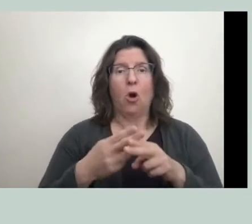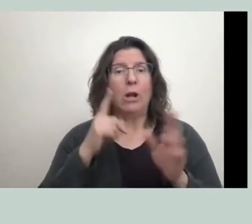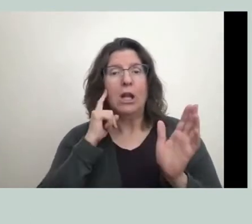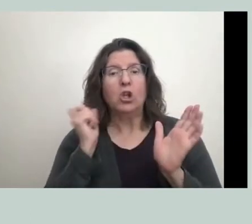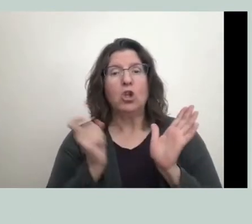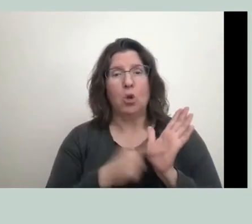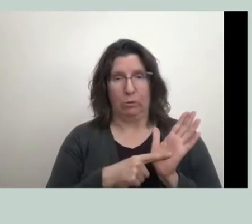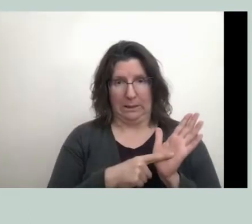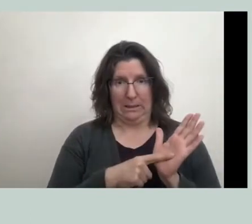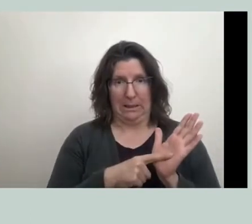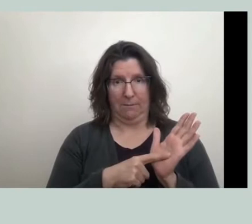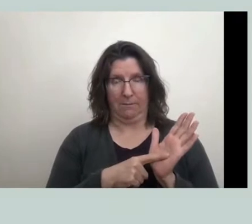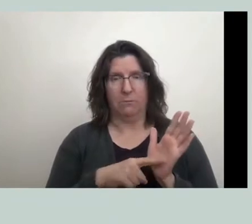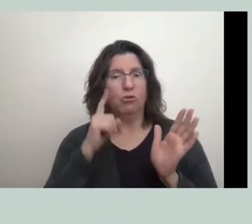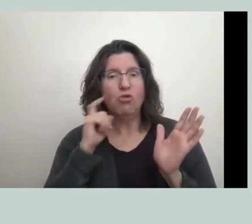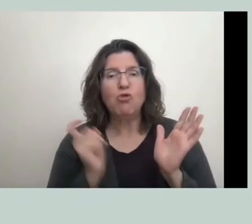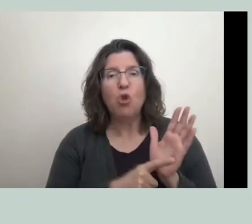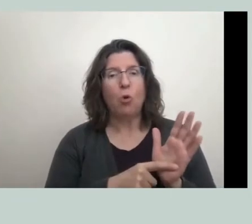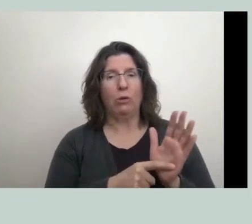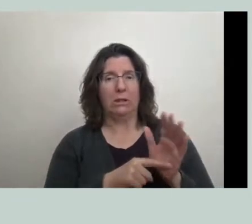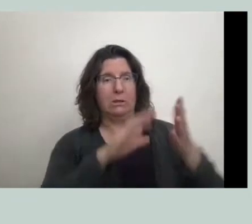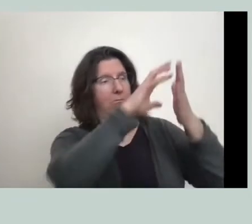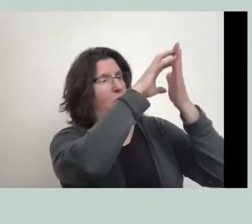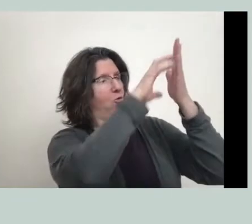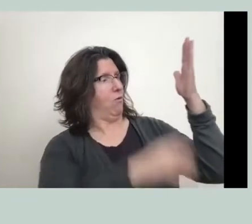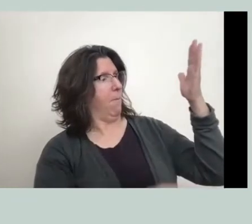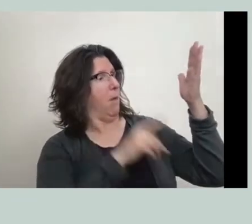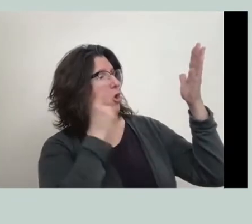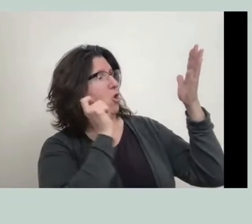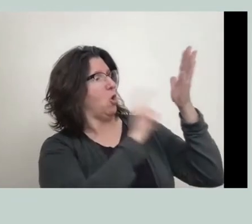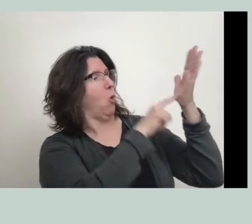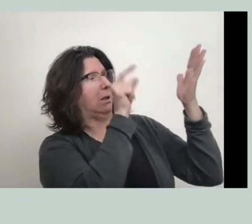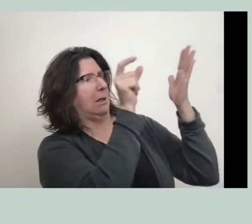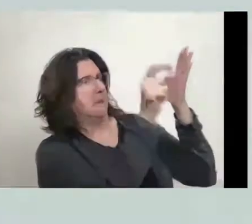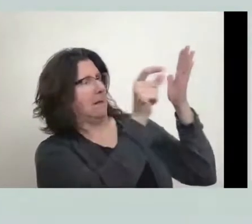The one strategy is what we call 'noticing.'